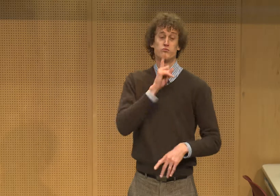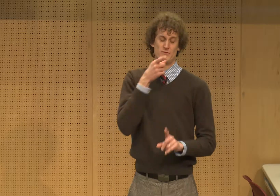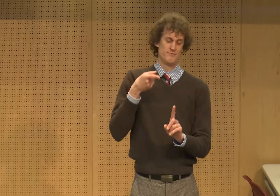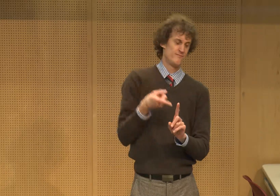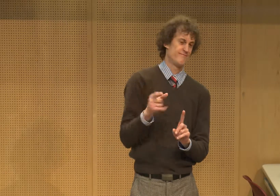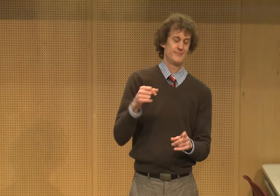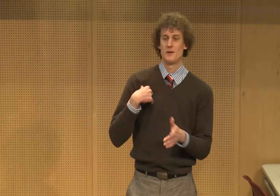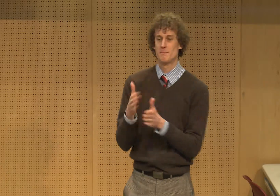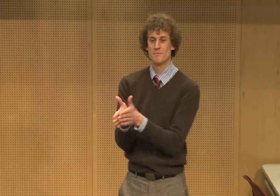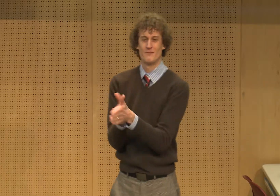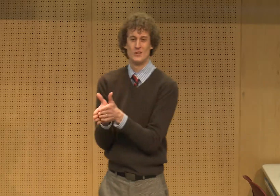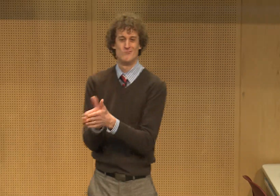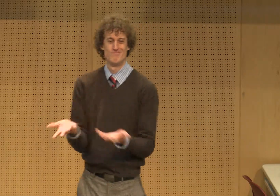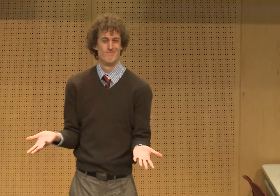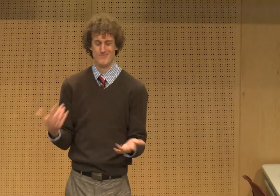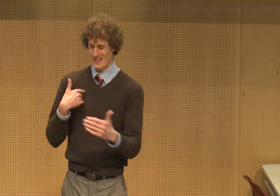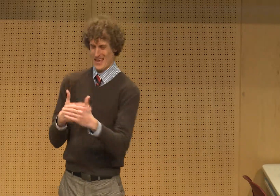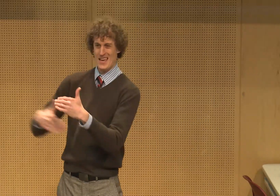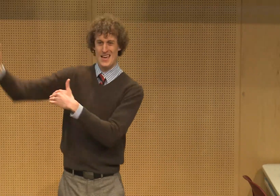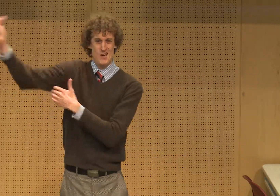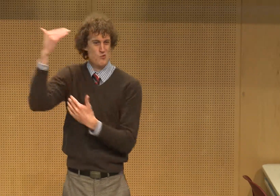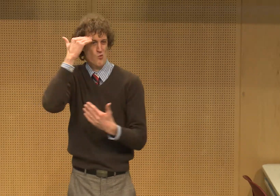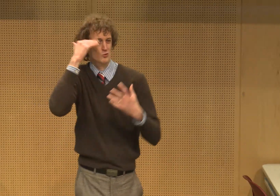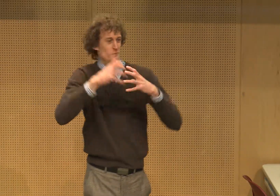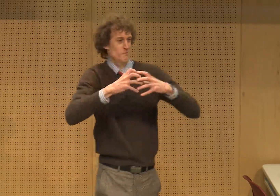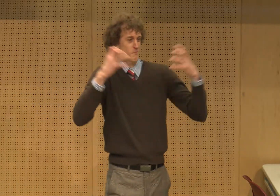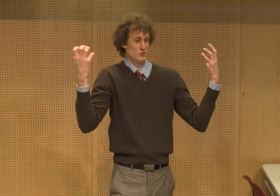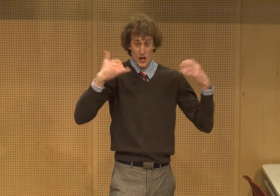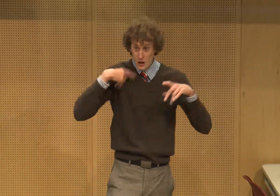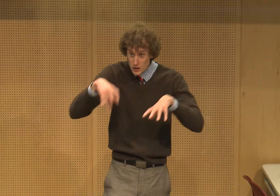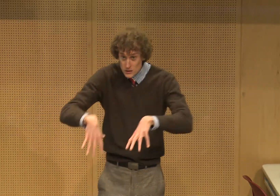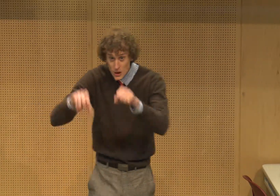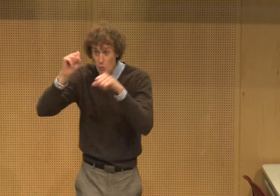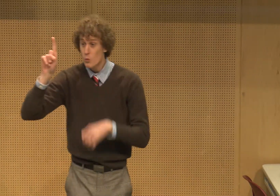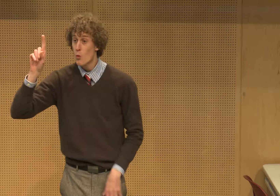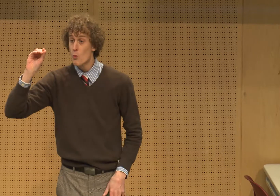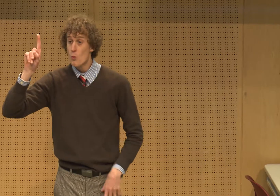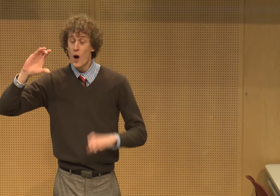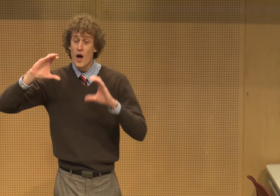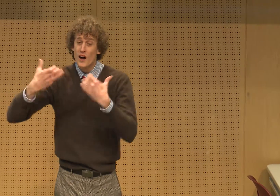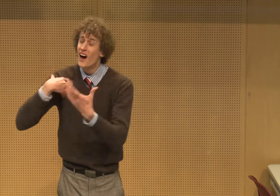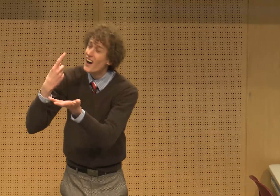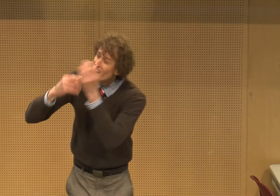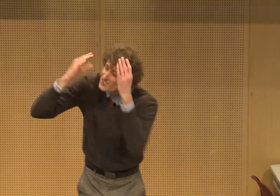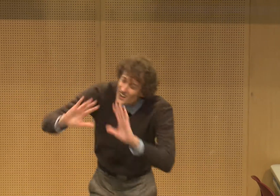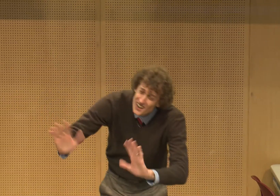It's not because I was stupid. I just had no motivation. I just really wanted to get moving onto something.